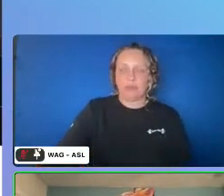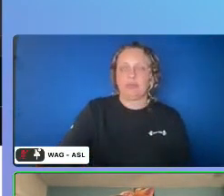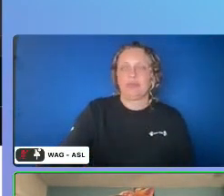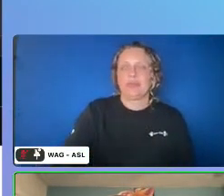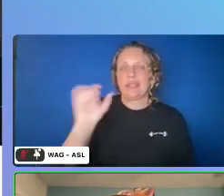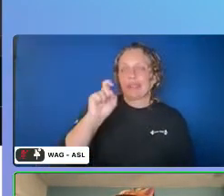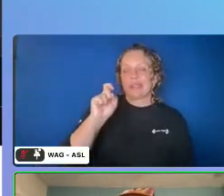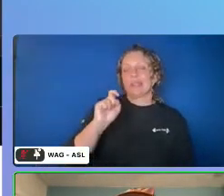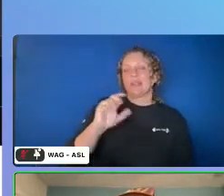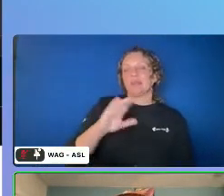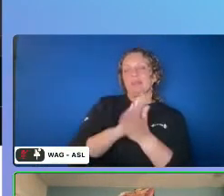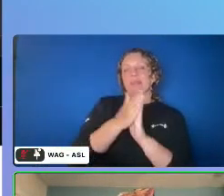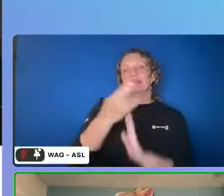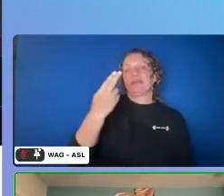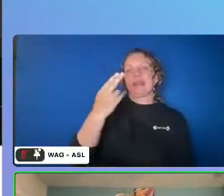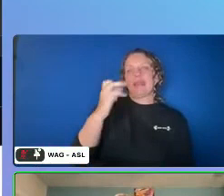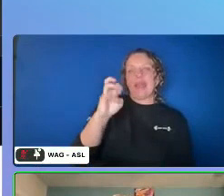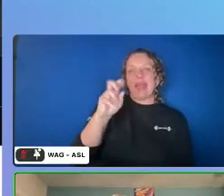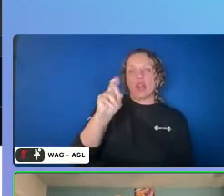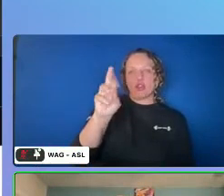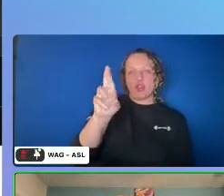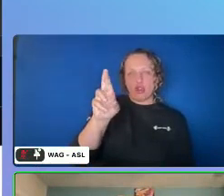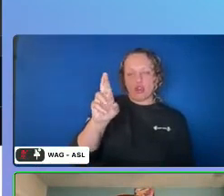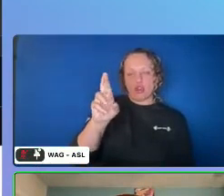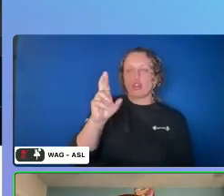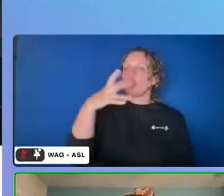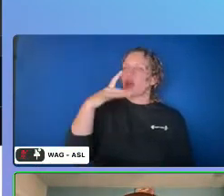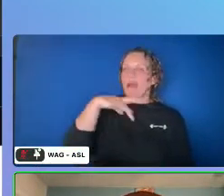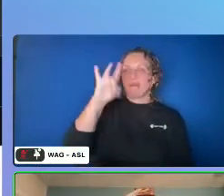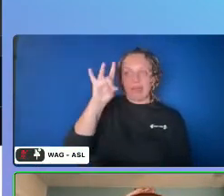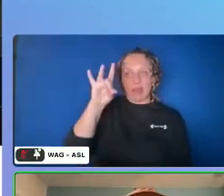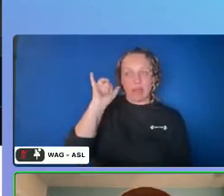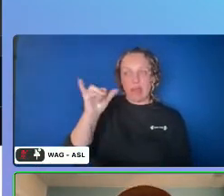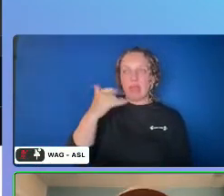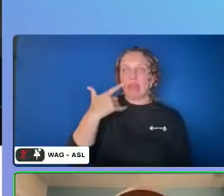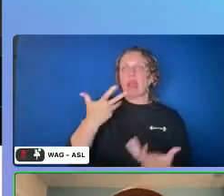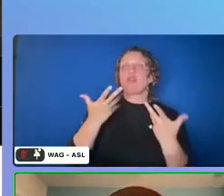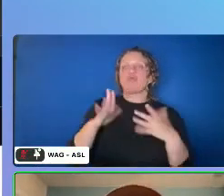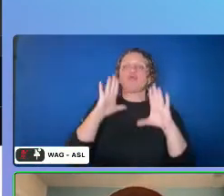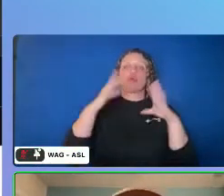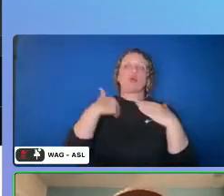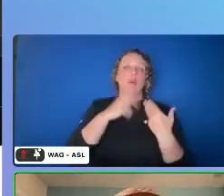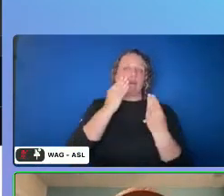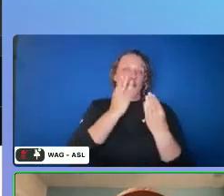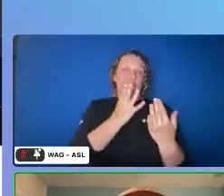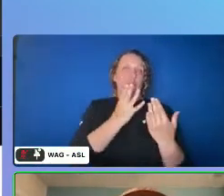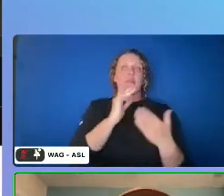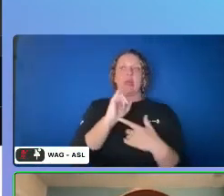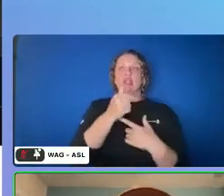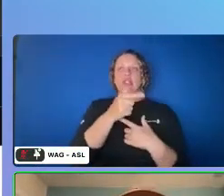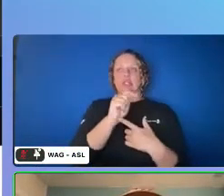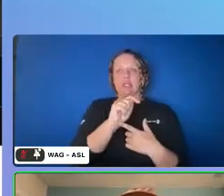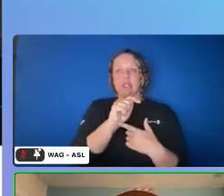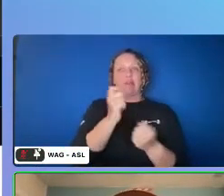That's great, I'm done selecting my missing headers. So now it's great, we've informed the IGT of all the headers